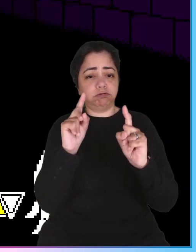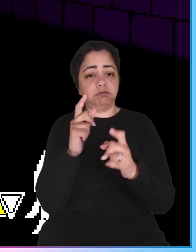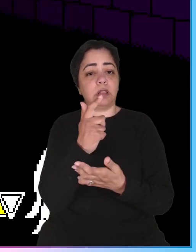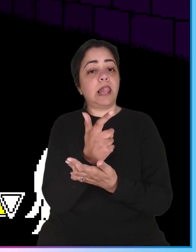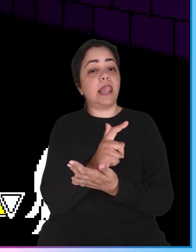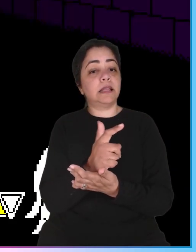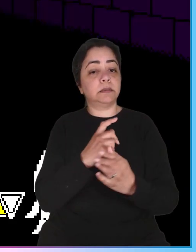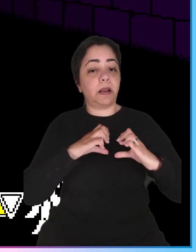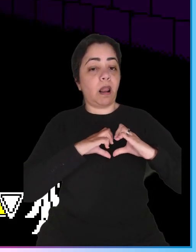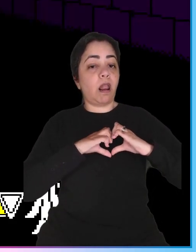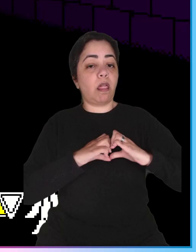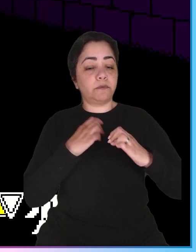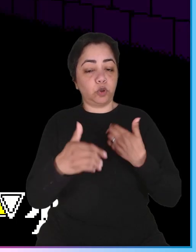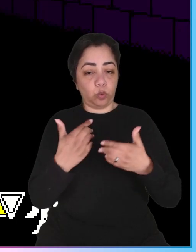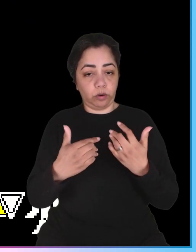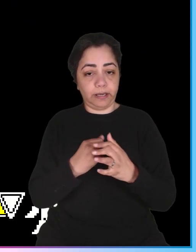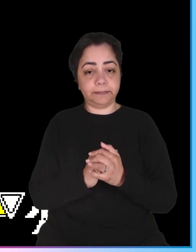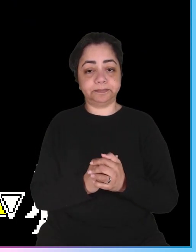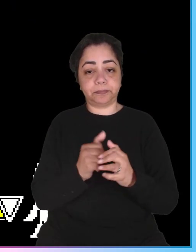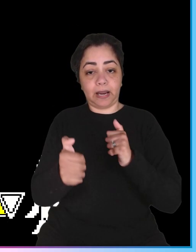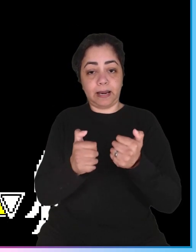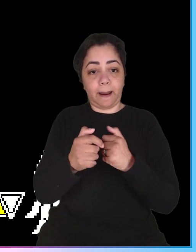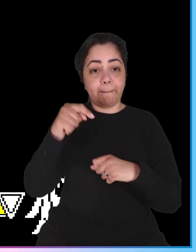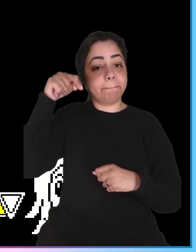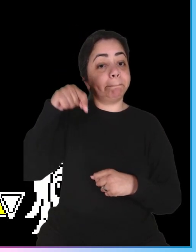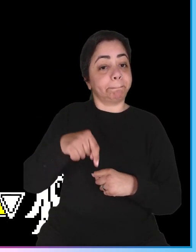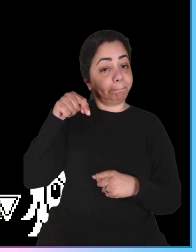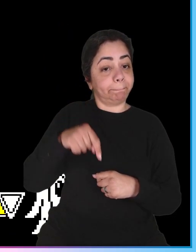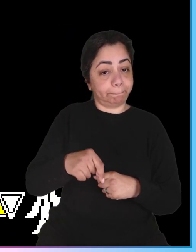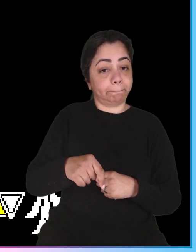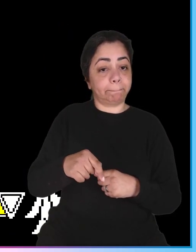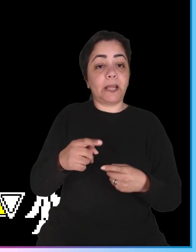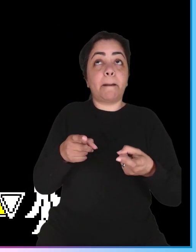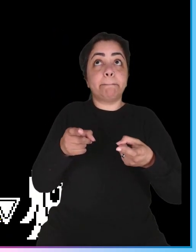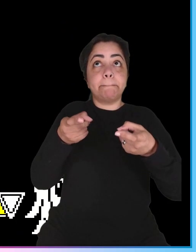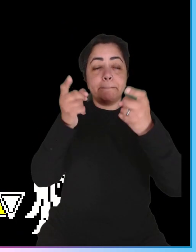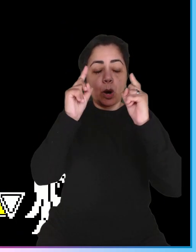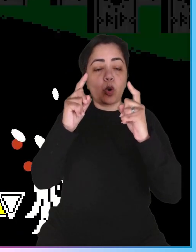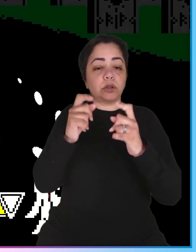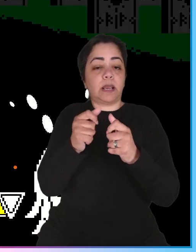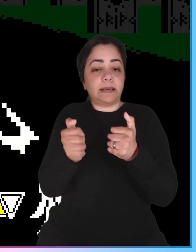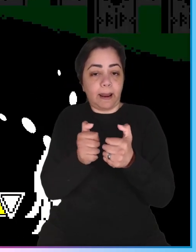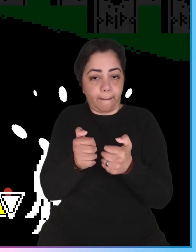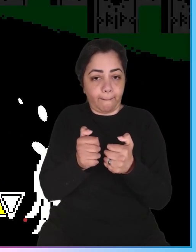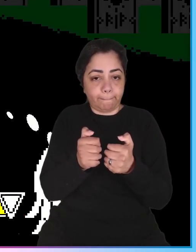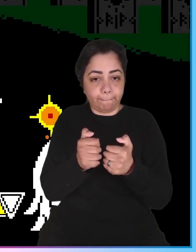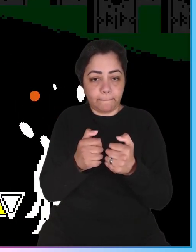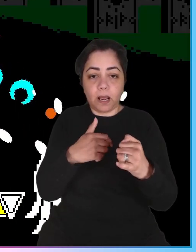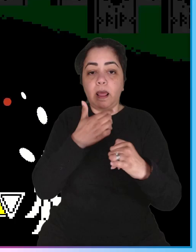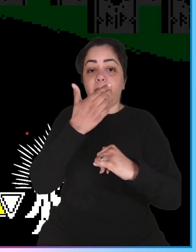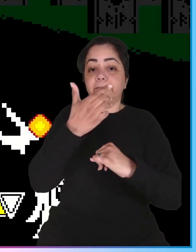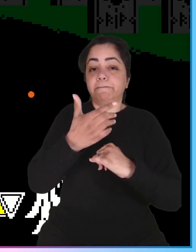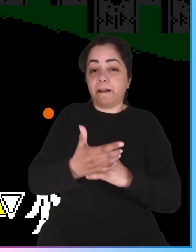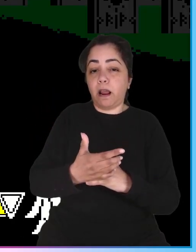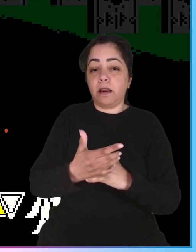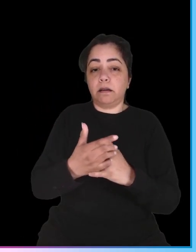[Gameplay lines up with beats in the chiptune soundtrack]